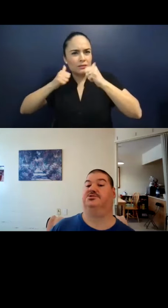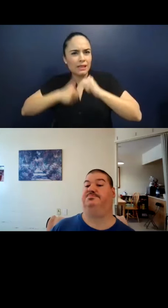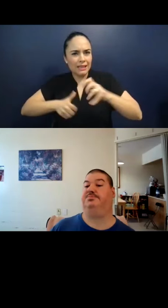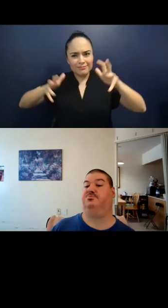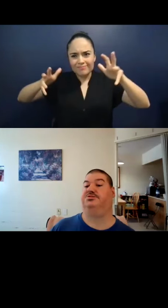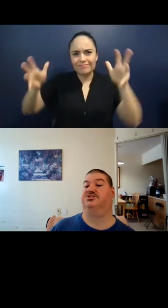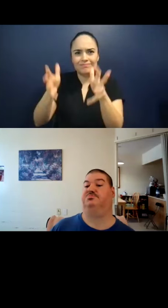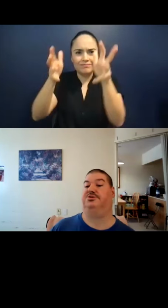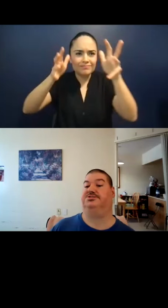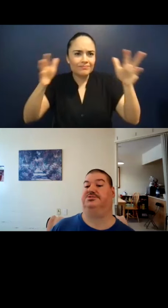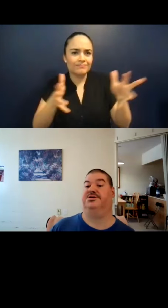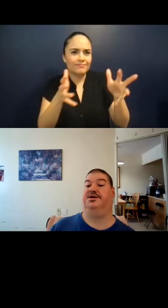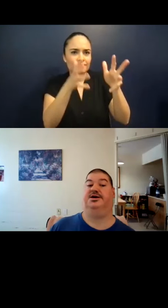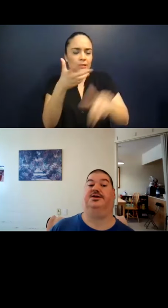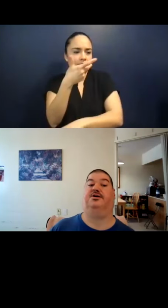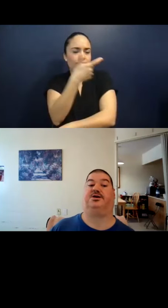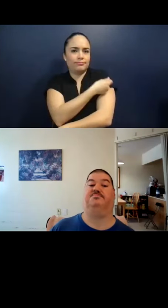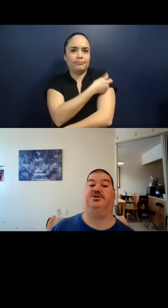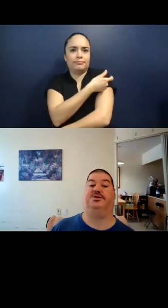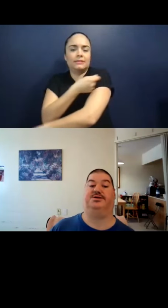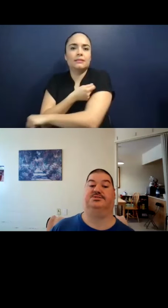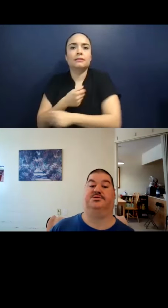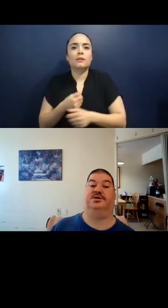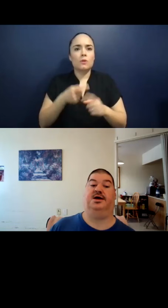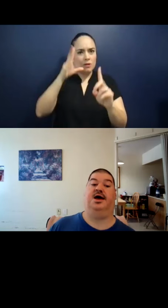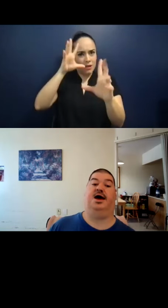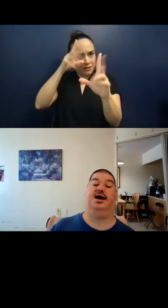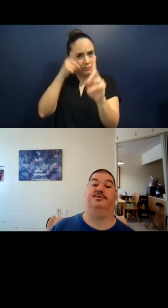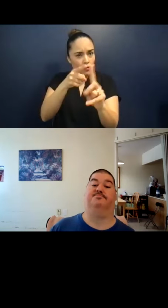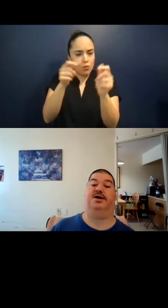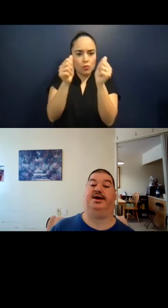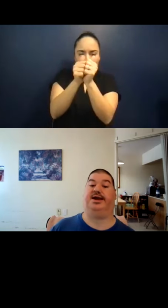vaccine engagement cluster